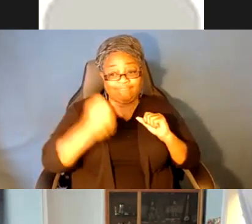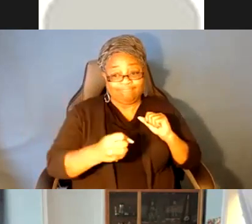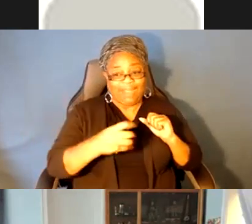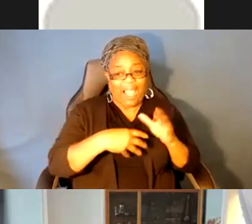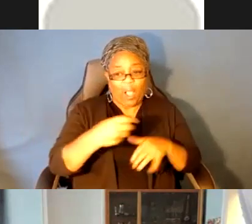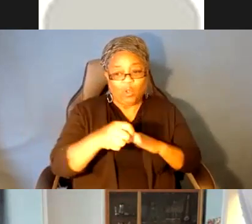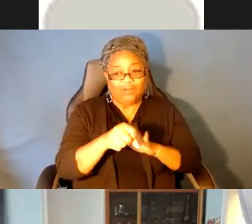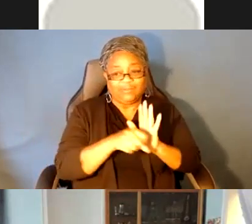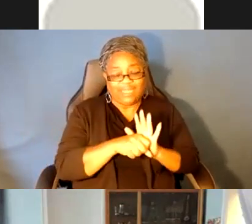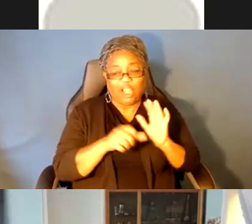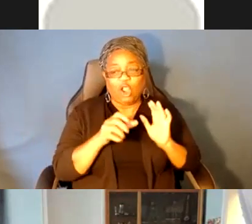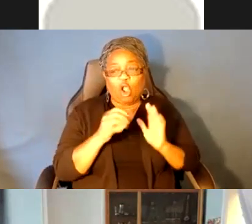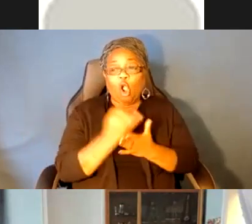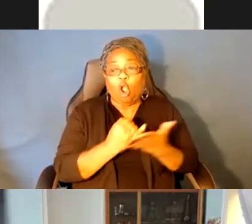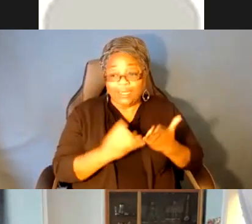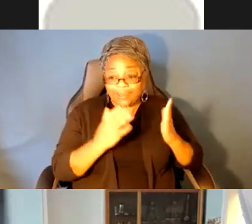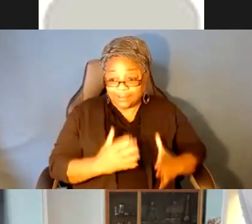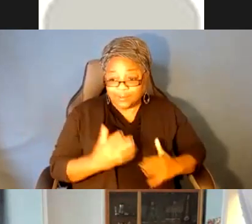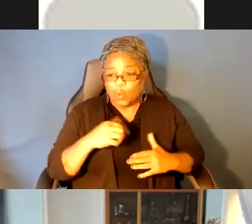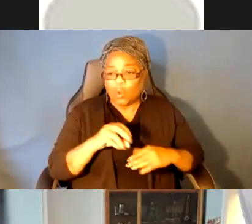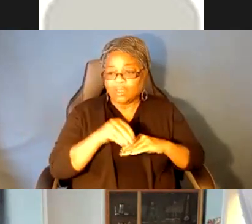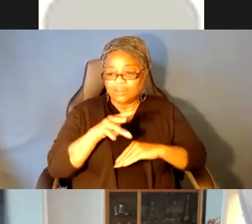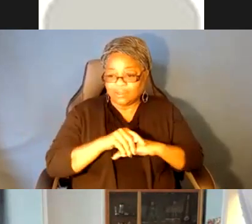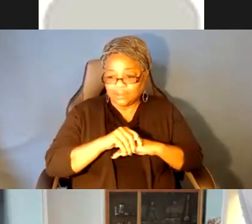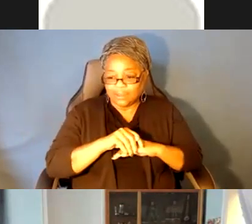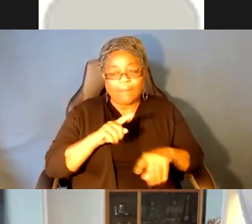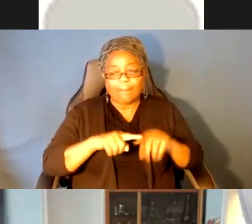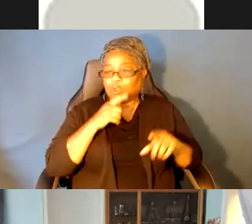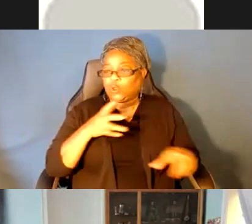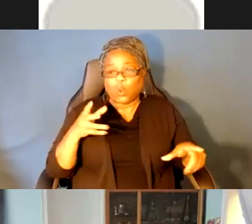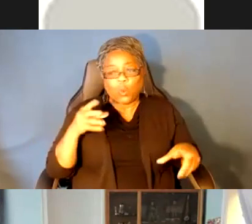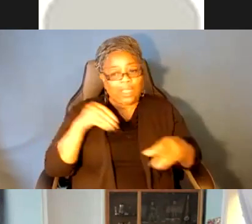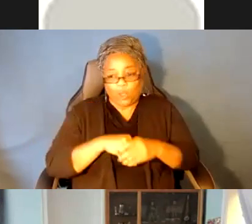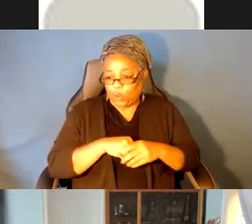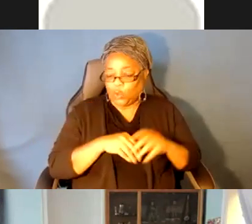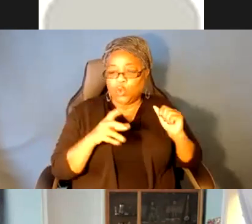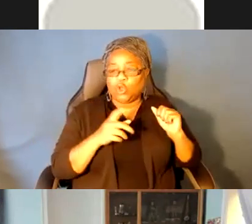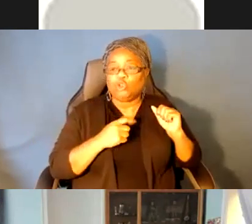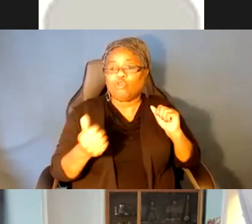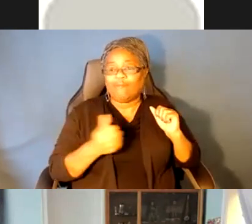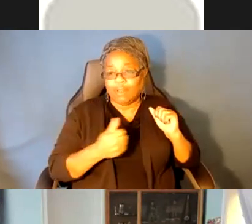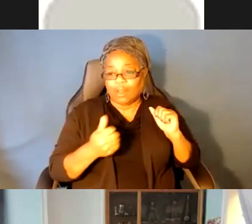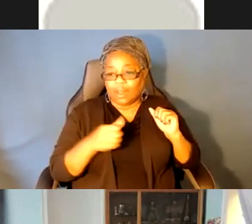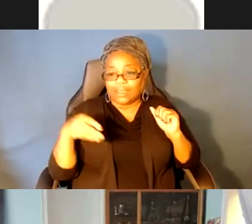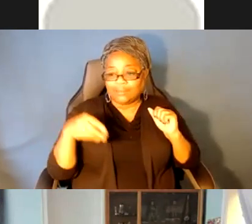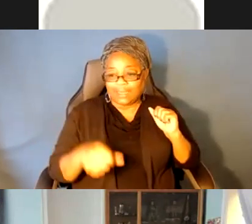Please just do not include travel expenses to or from Minnesota in your project budget expense.